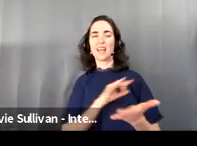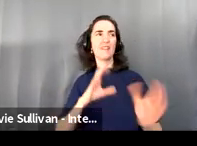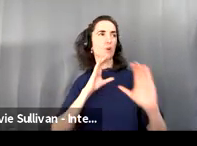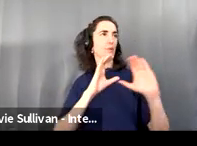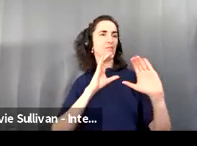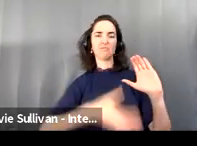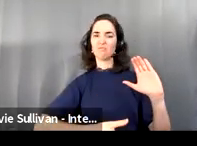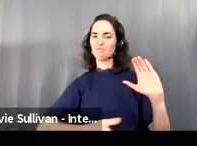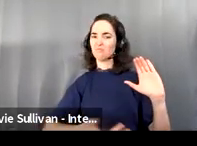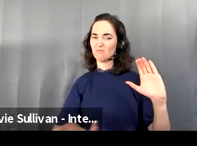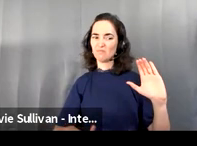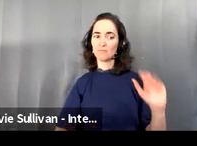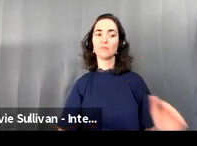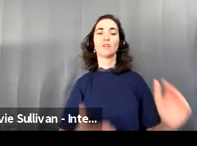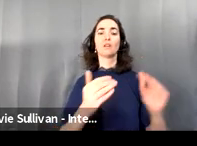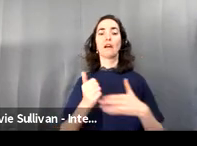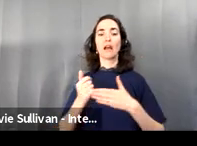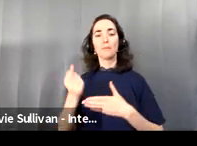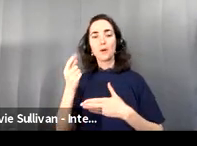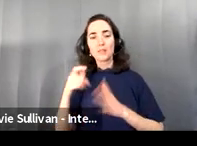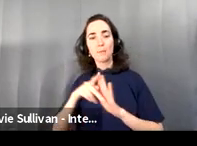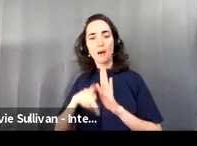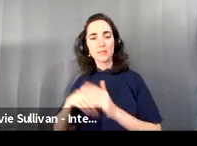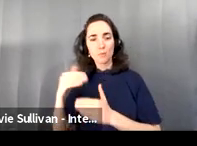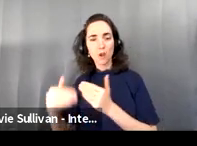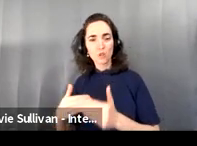Understanding policies and procedures.